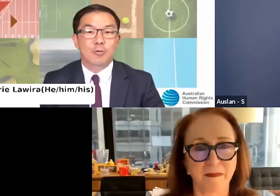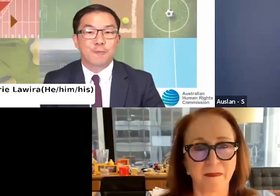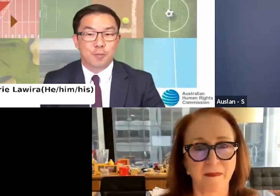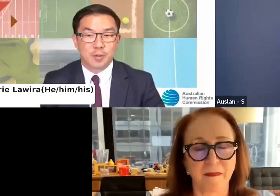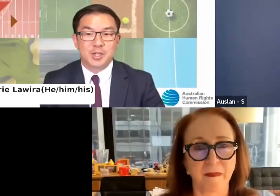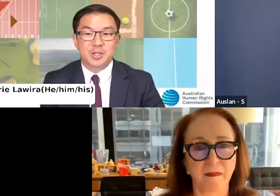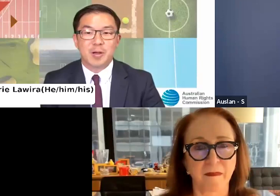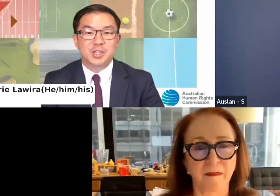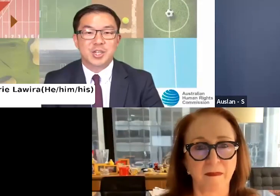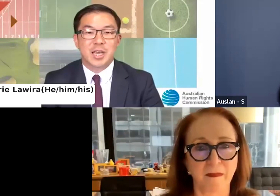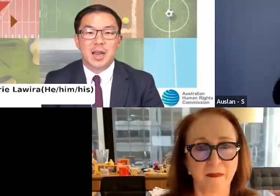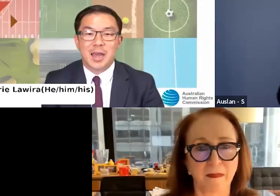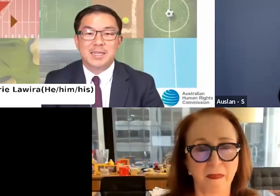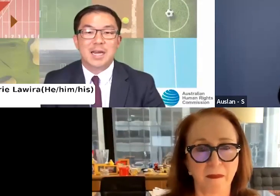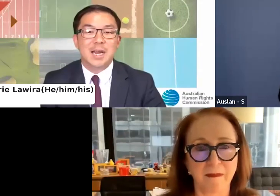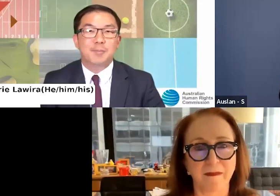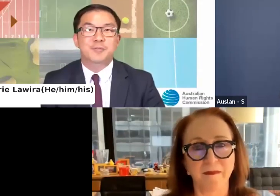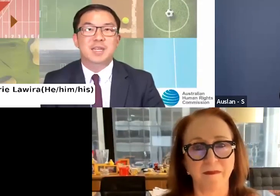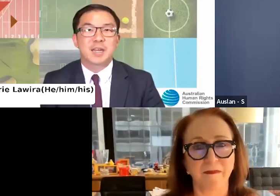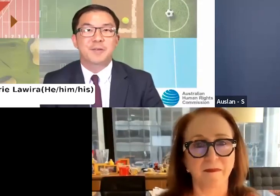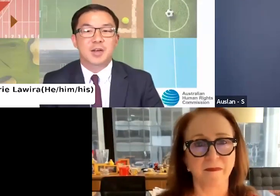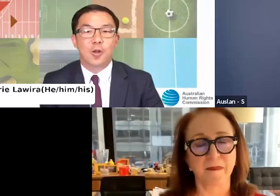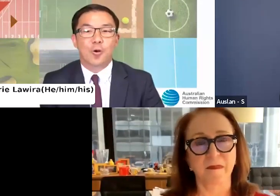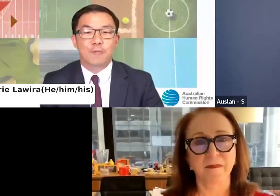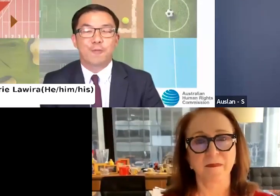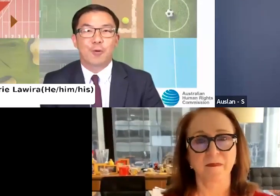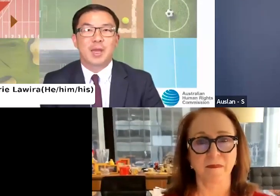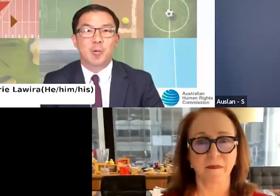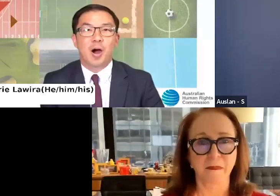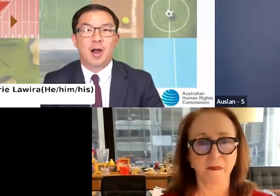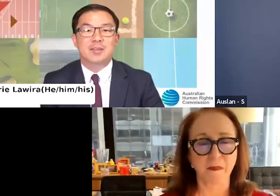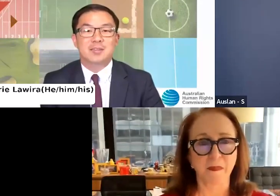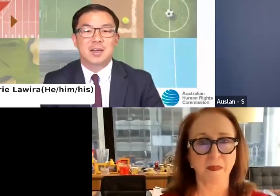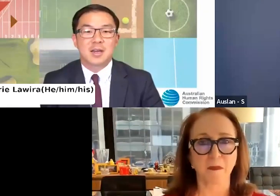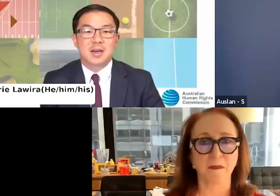Reform Commission, where she led a number of significant law reform inquiries.